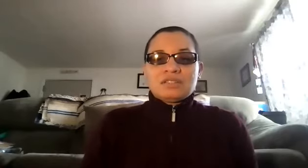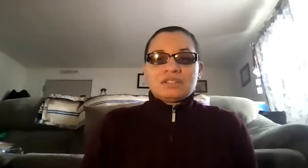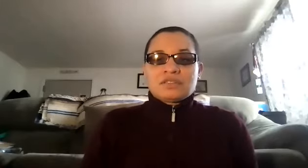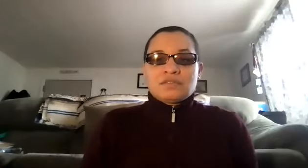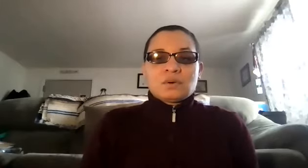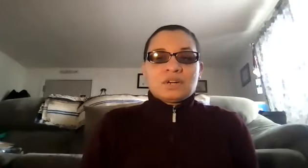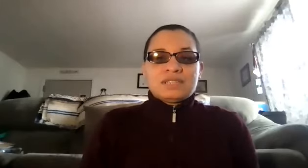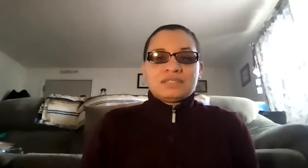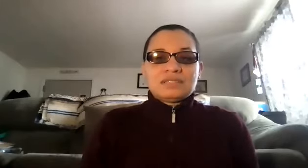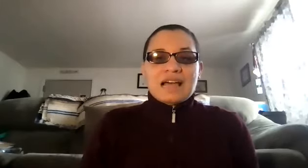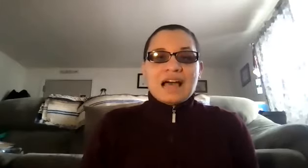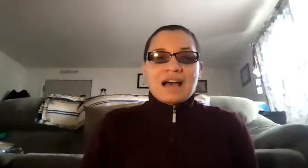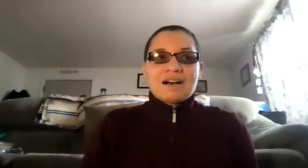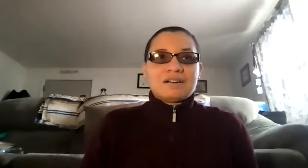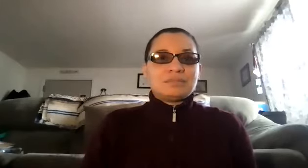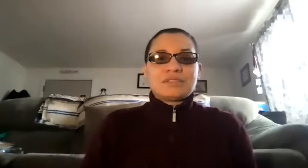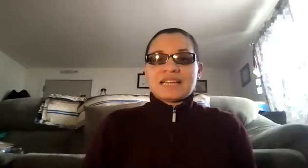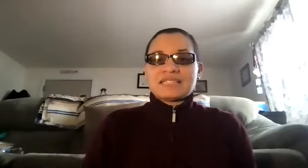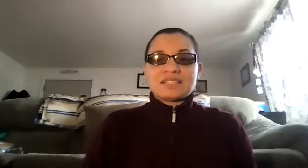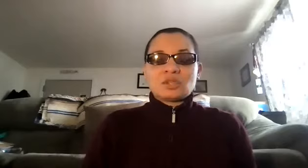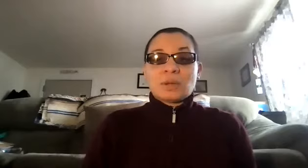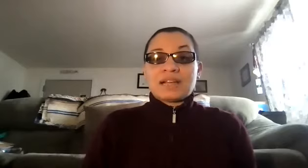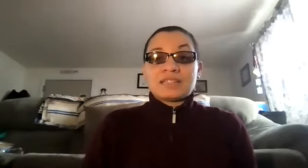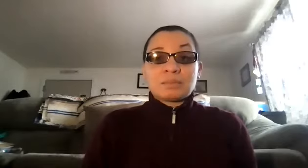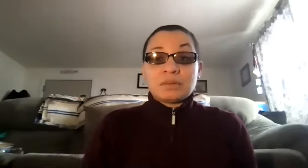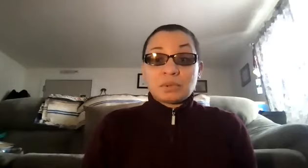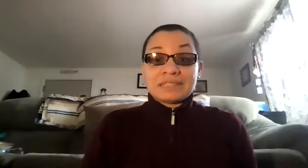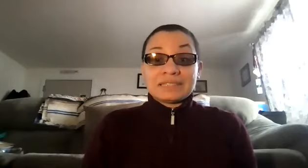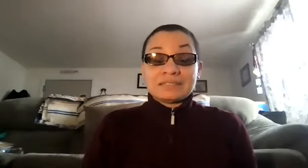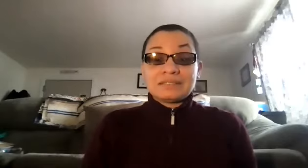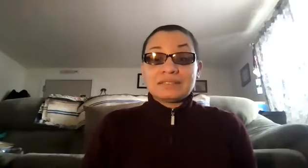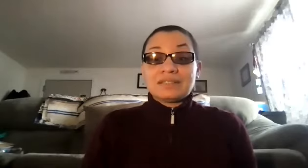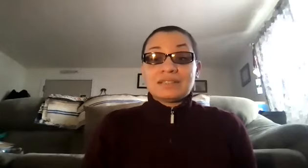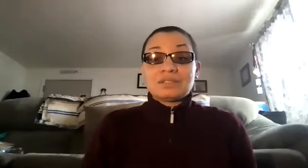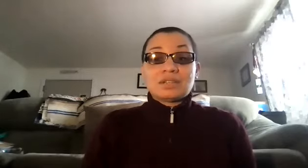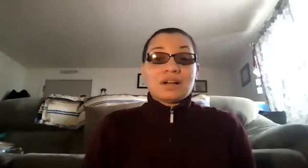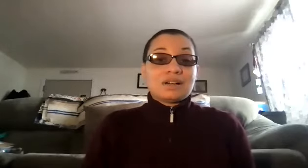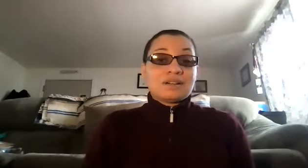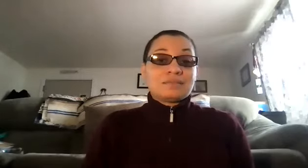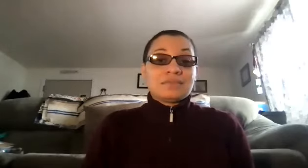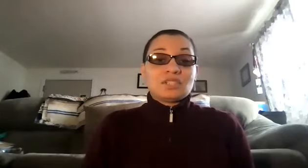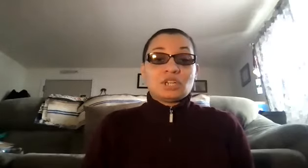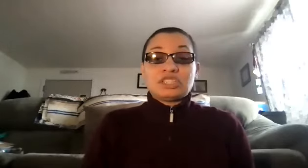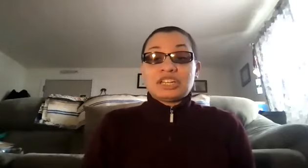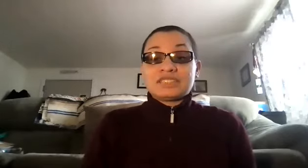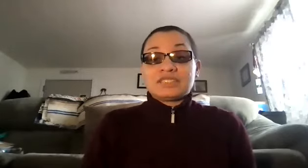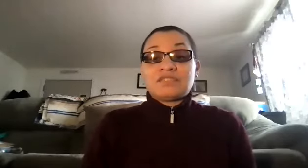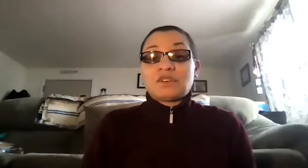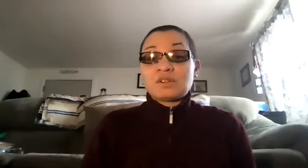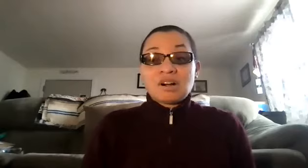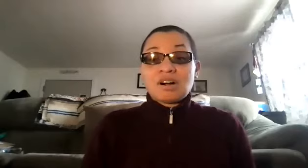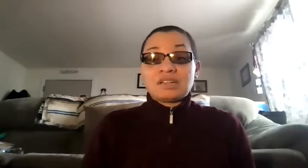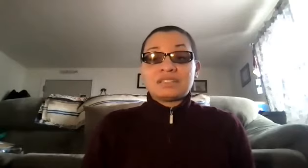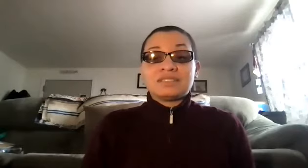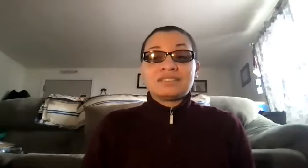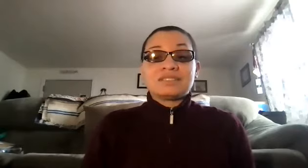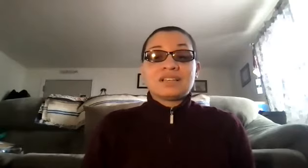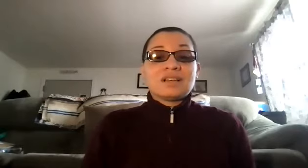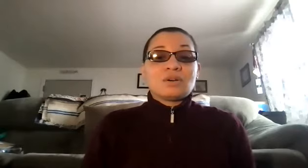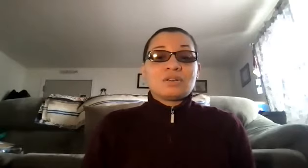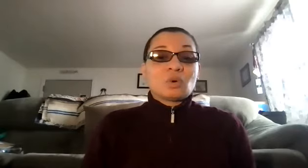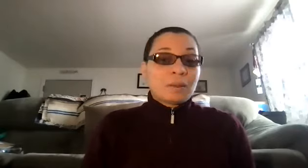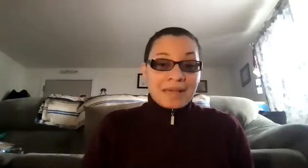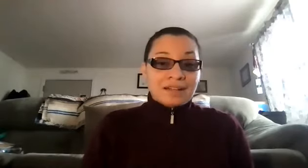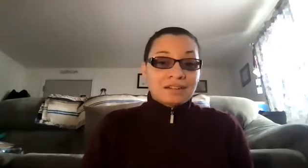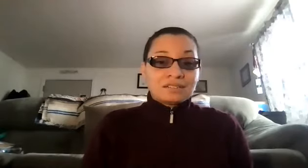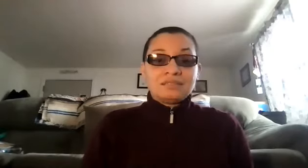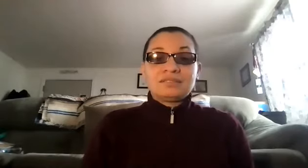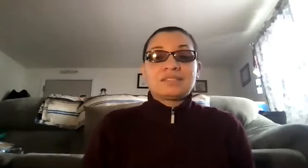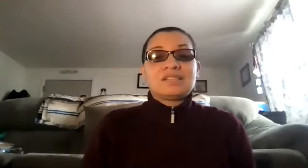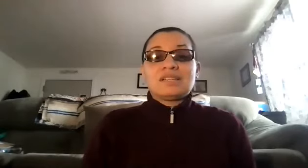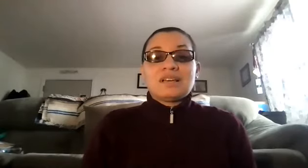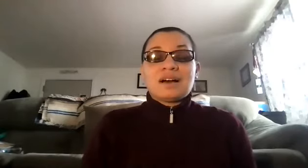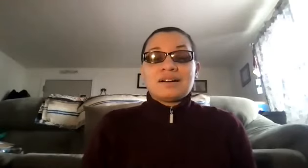look for um devices to wake us up in the morning um to alert us to phone calls, doorbells um